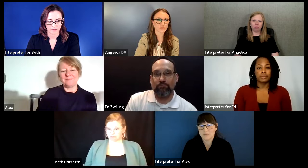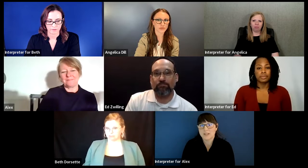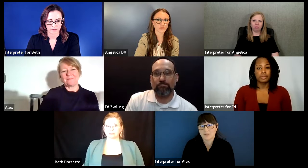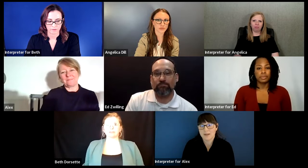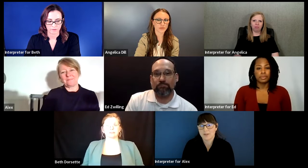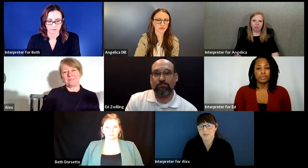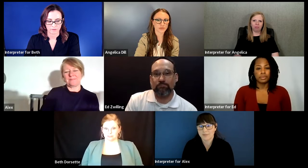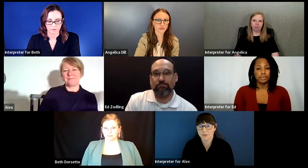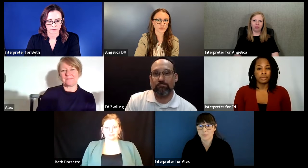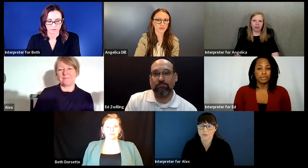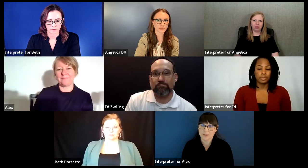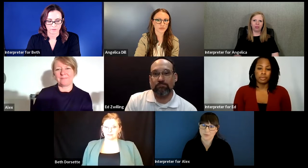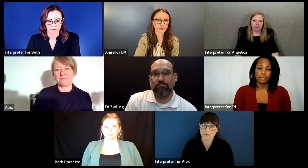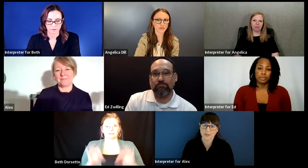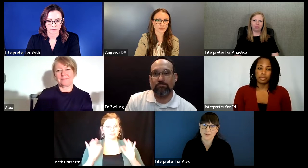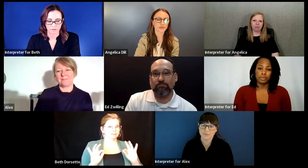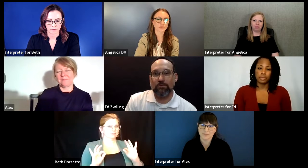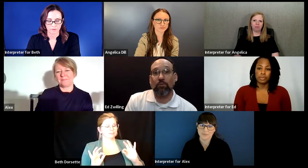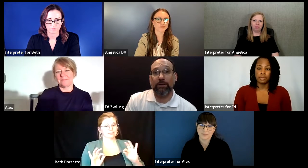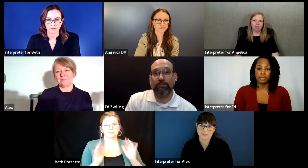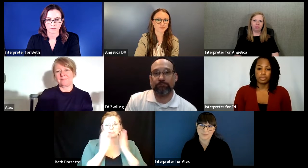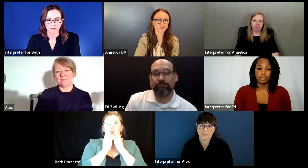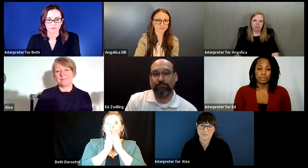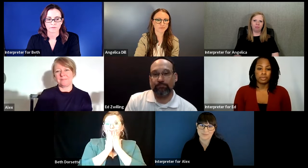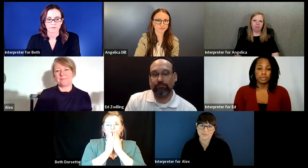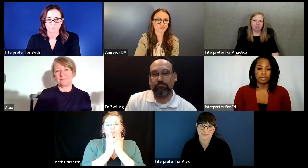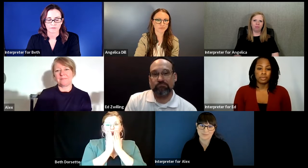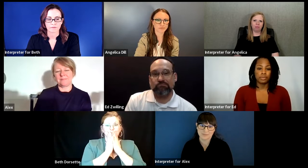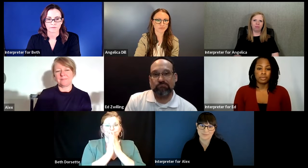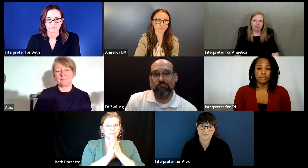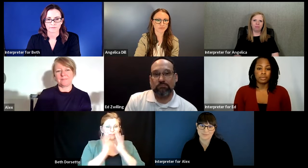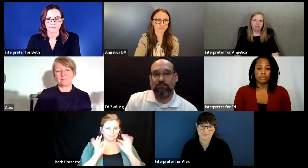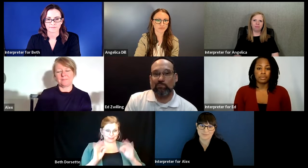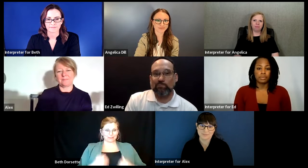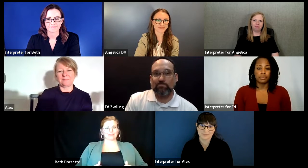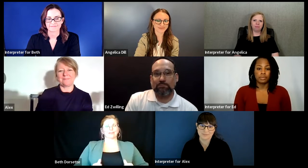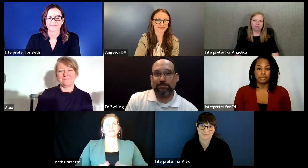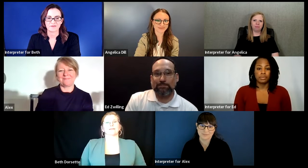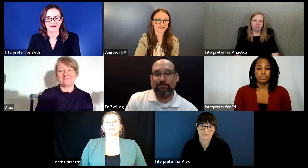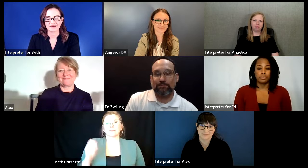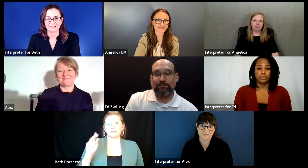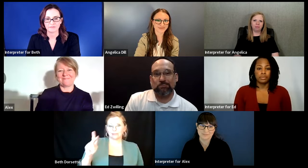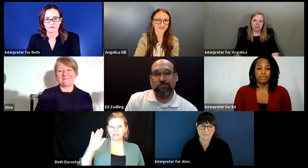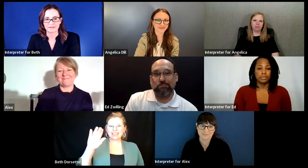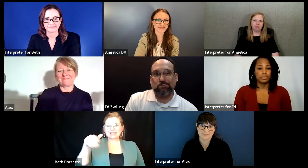In place of having a live interpreter, that sort of thing. Right.